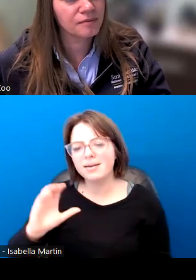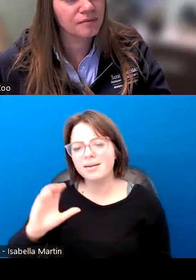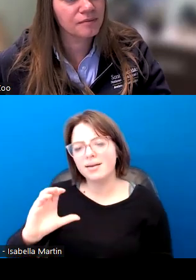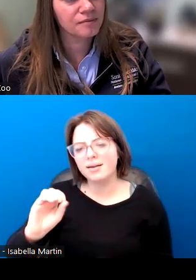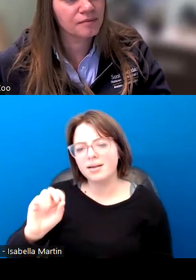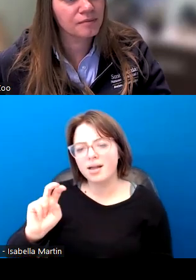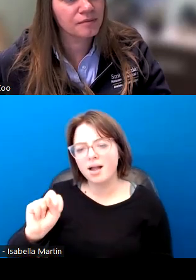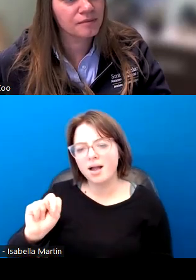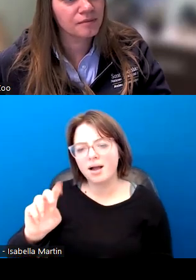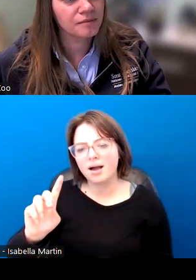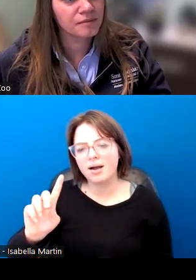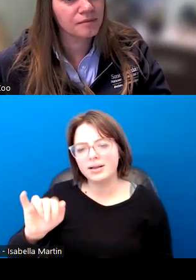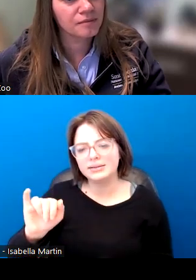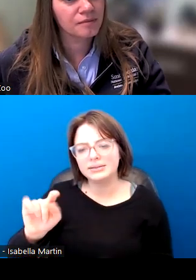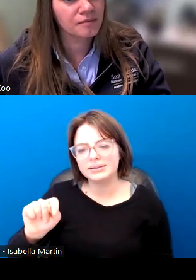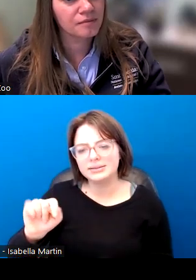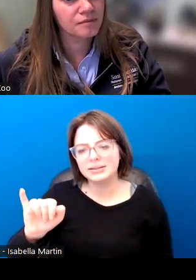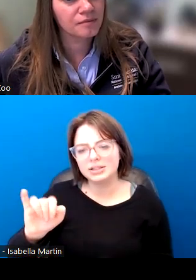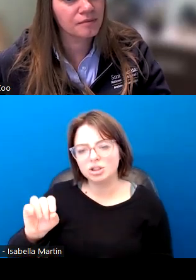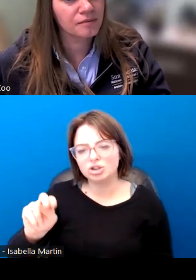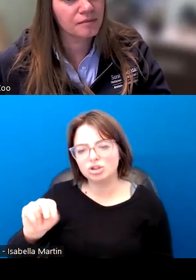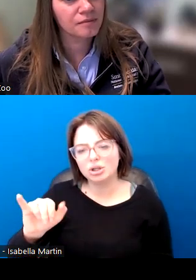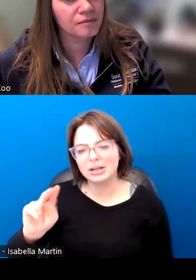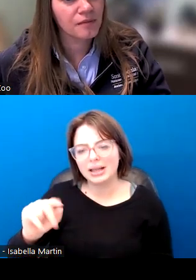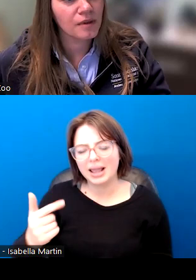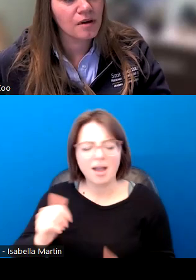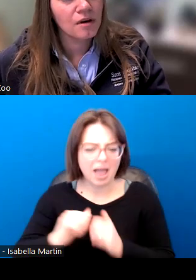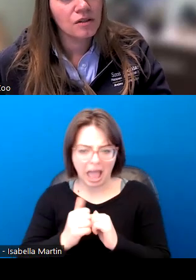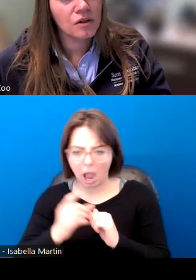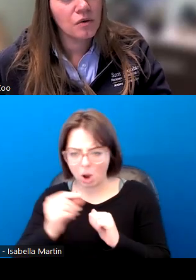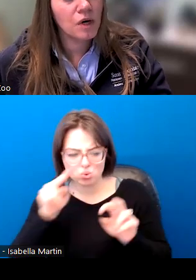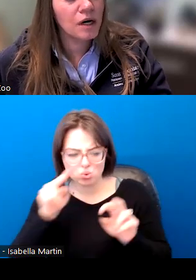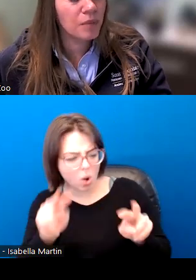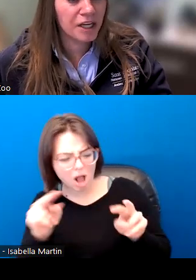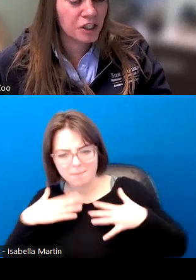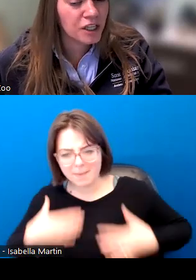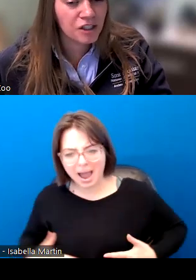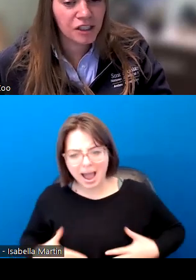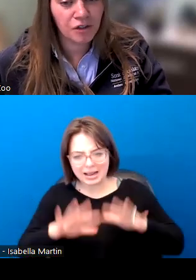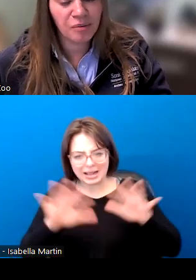well-being and the condition of all of these animals? >>Erin: So uh body condition actually is a great